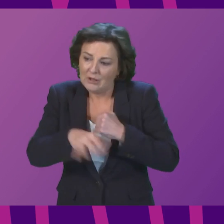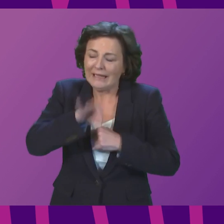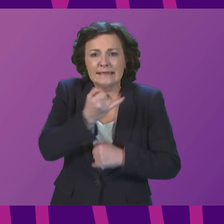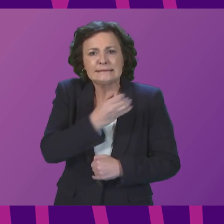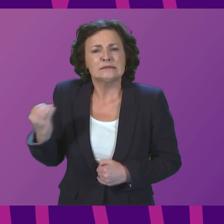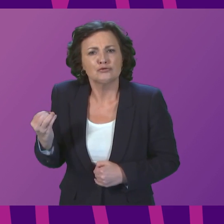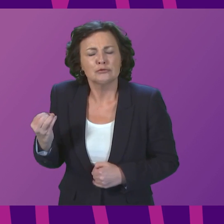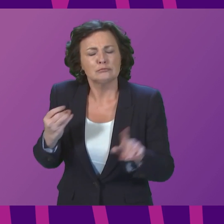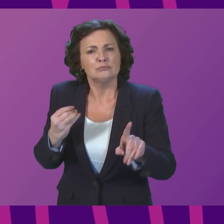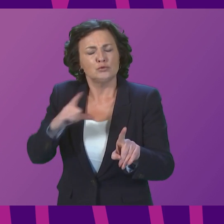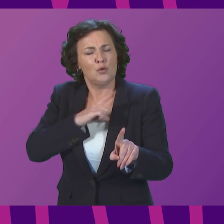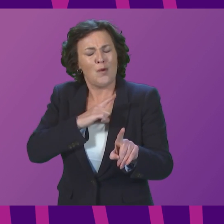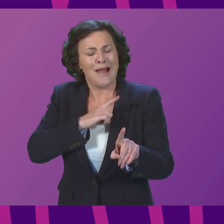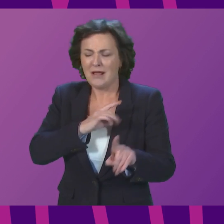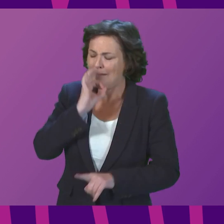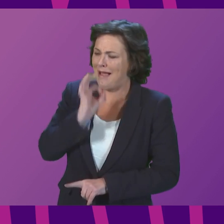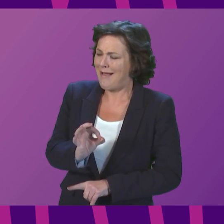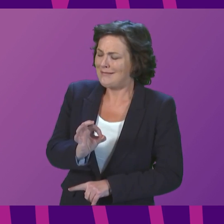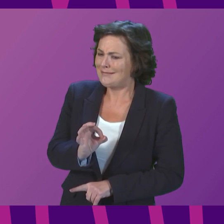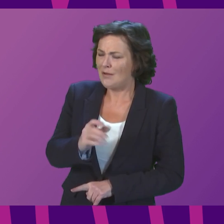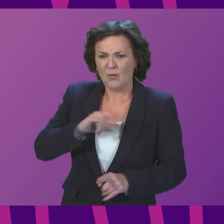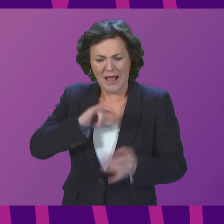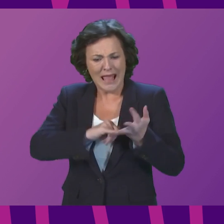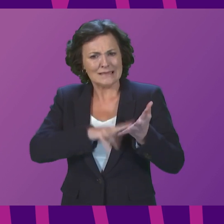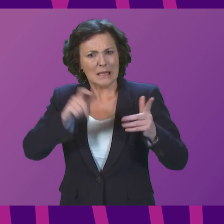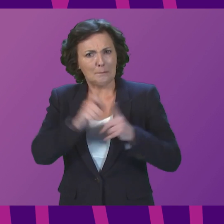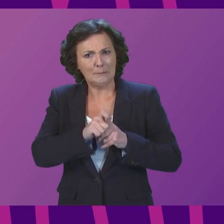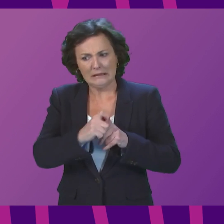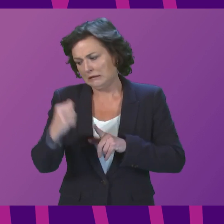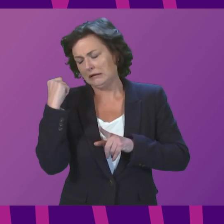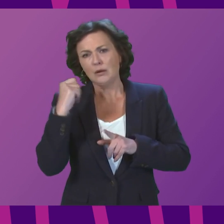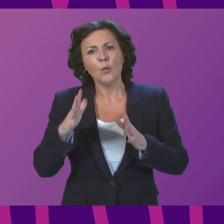Why did Scottish National Party MPs fail to vote for those measures in the House of Commons on Tuesday?